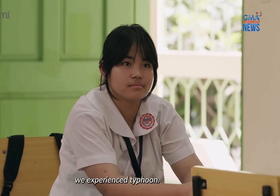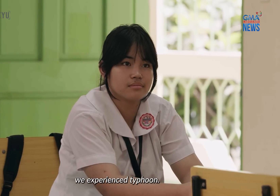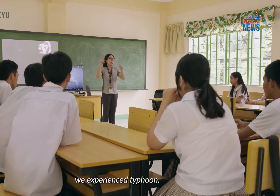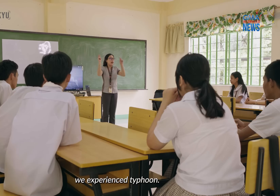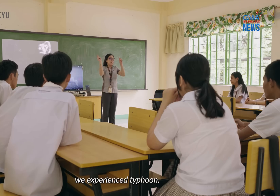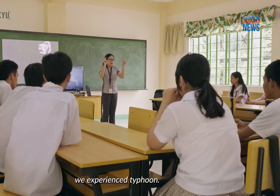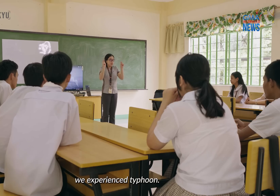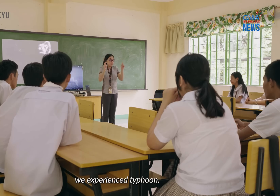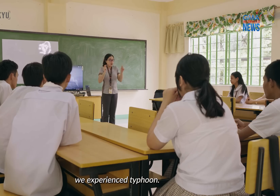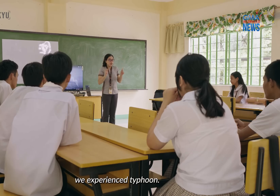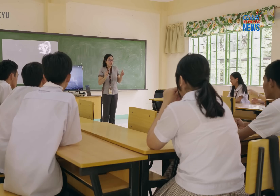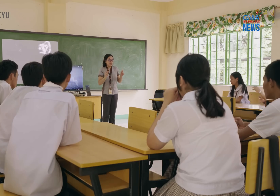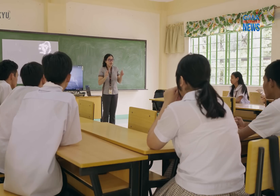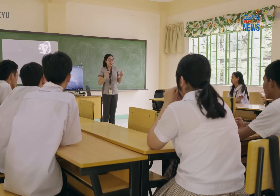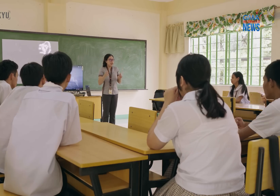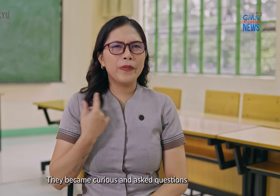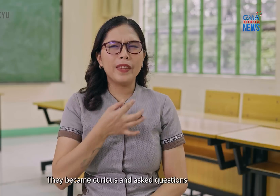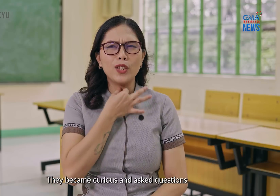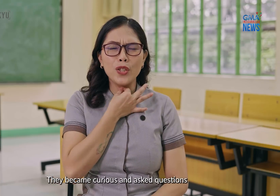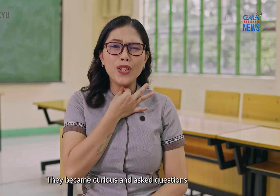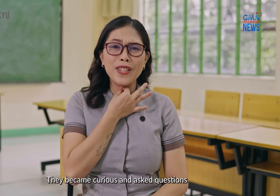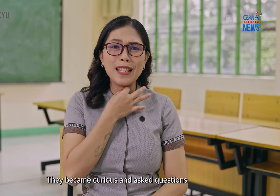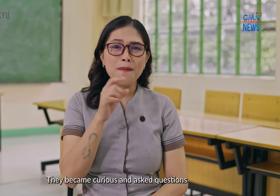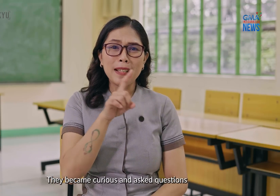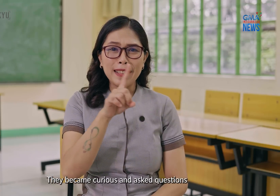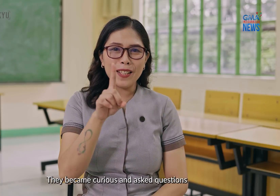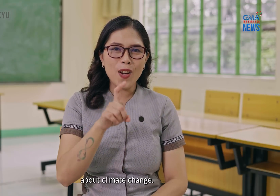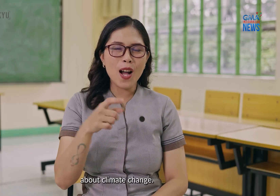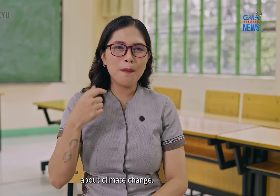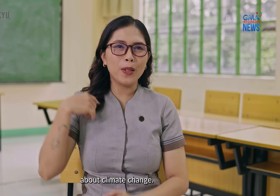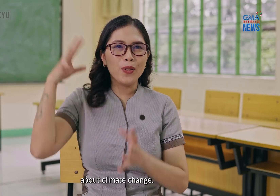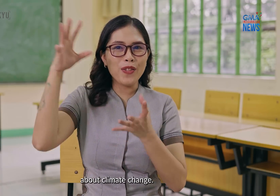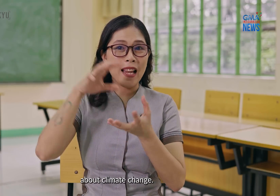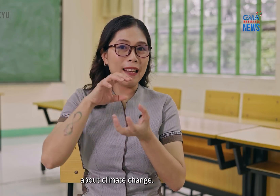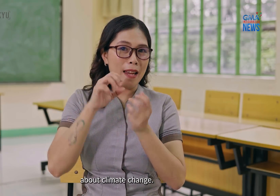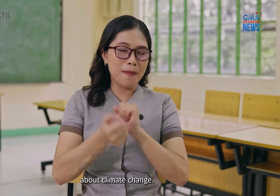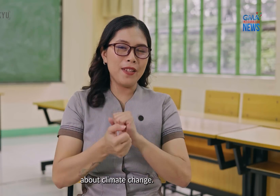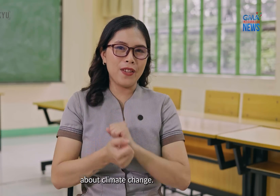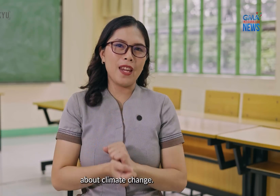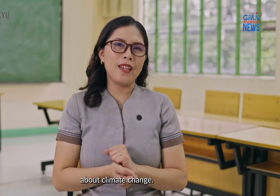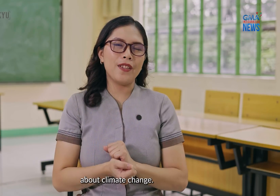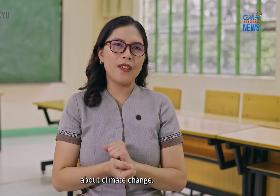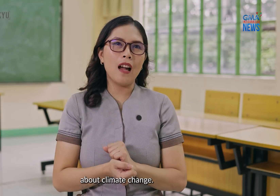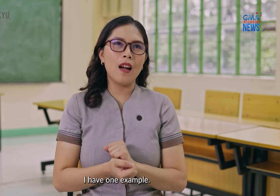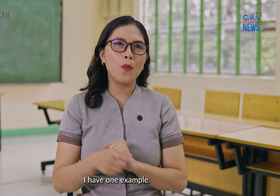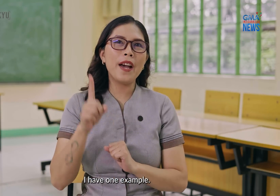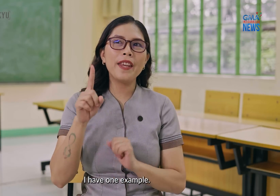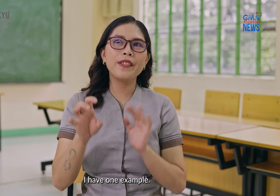Today, we're going to discuss climate change. Okay. So as you observed,